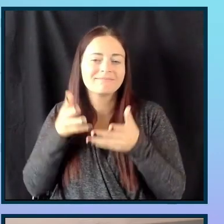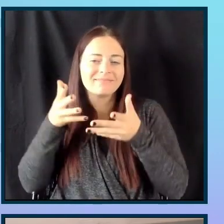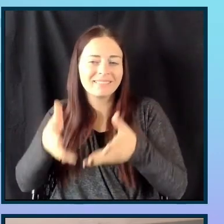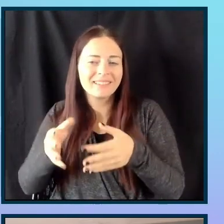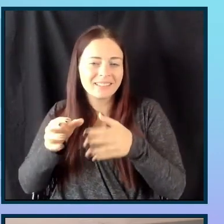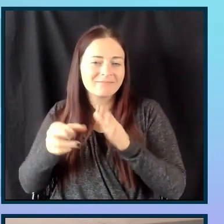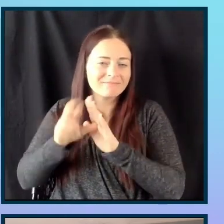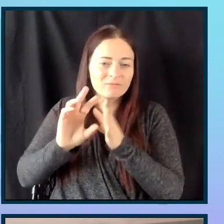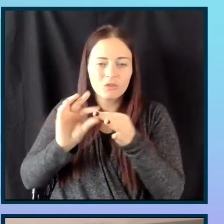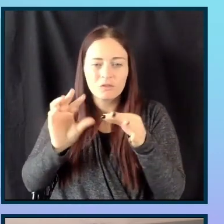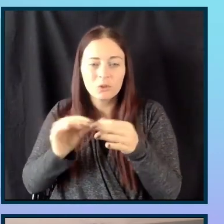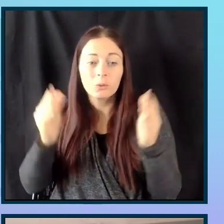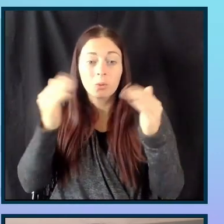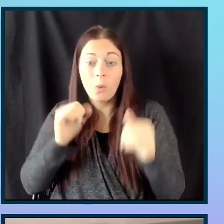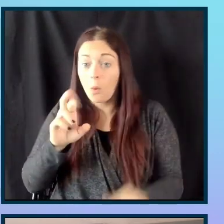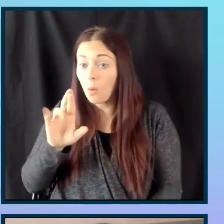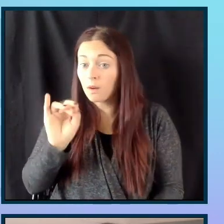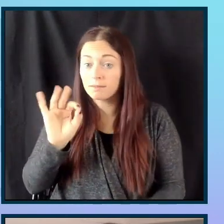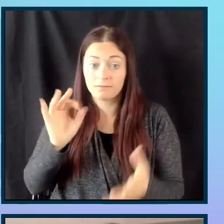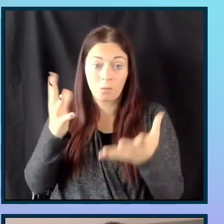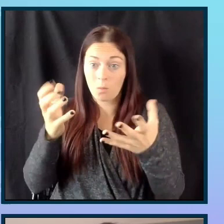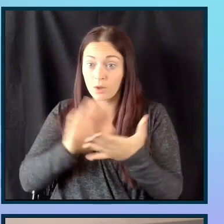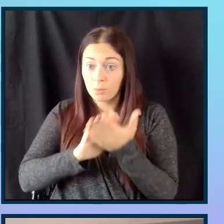w3.org/community/silver.